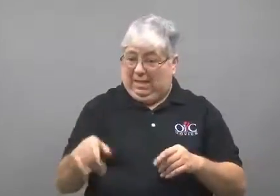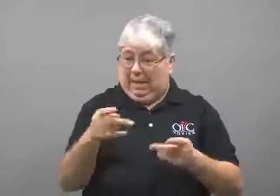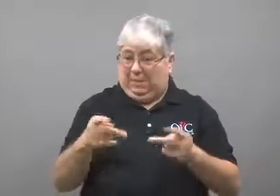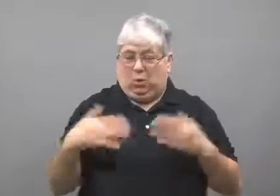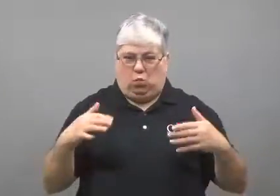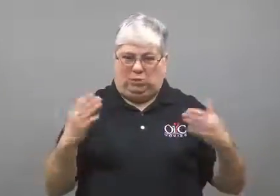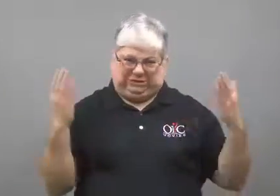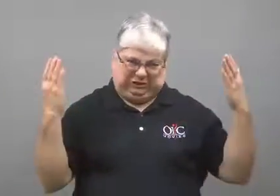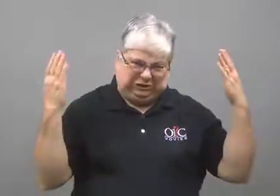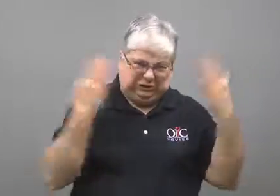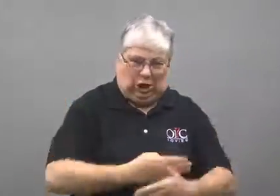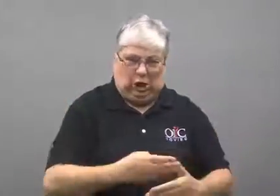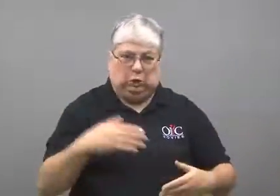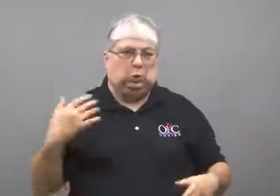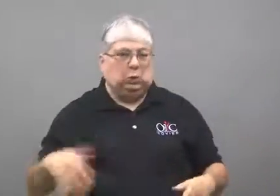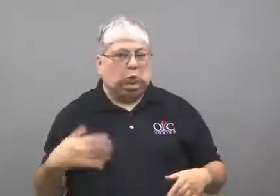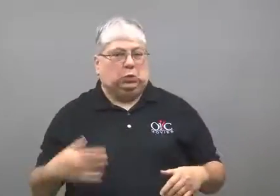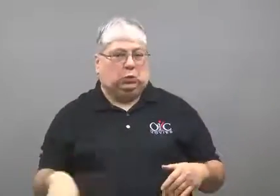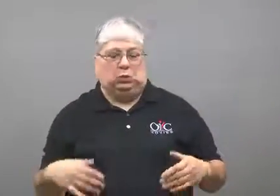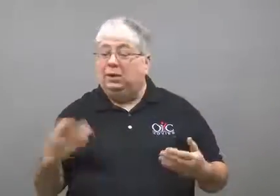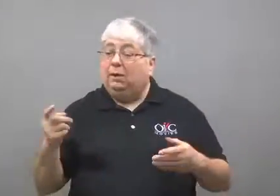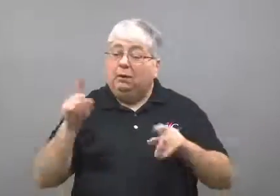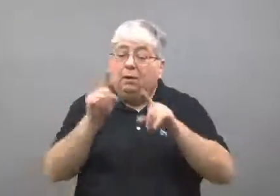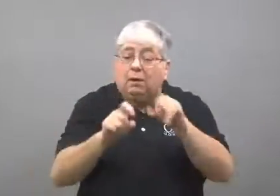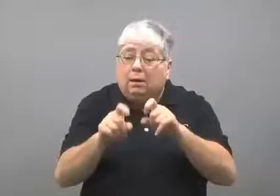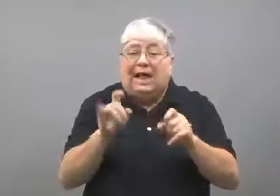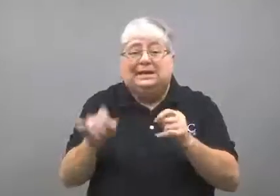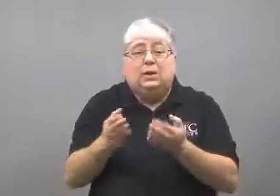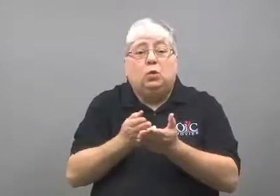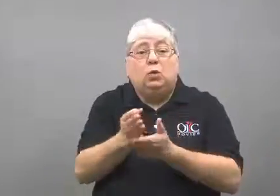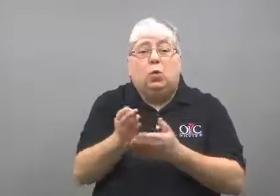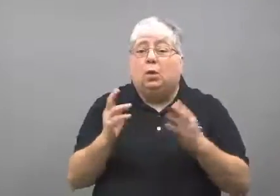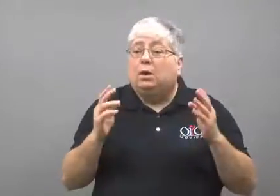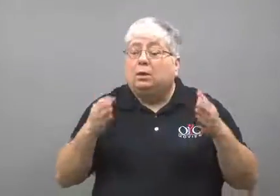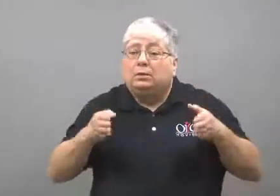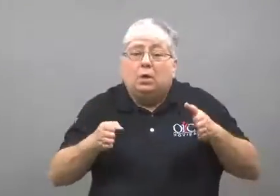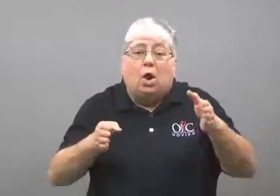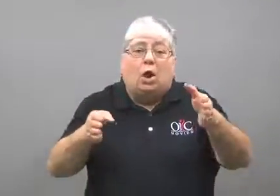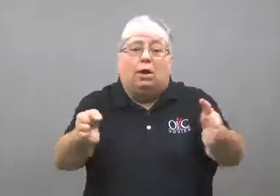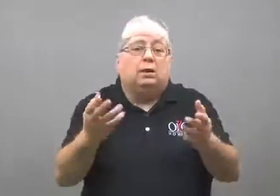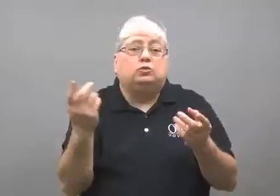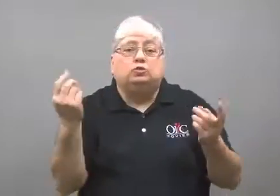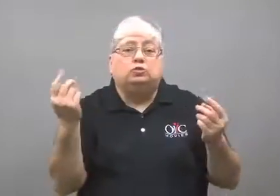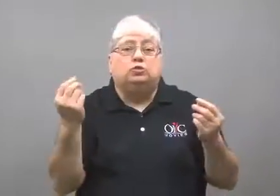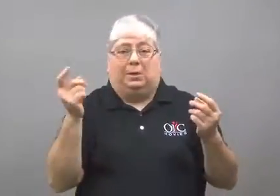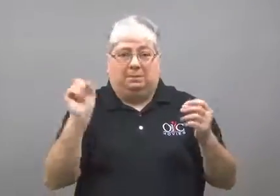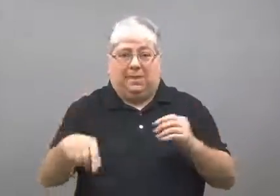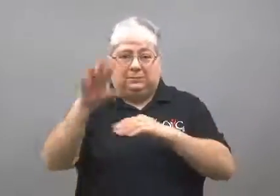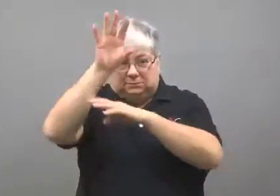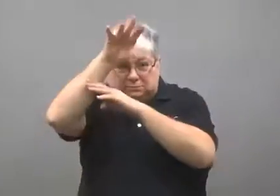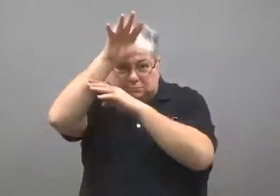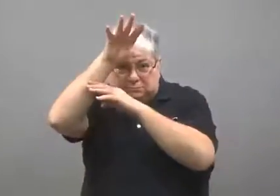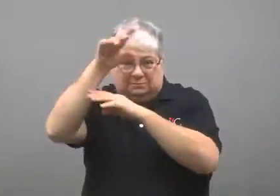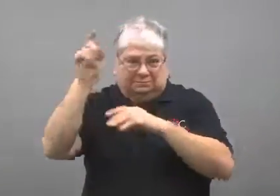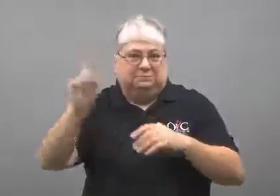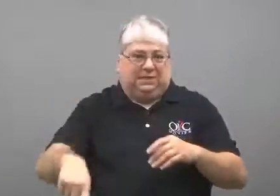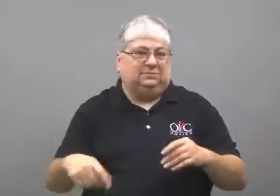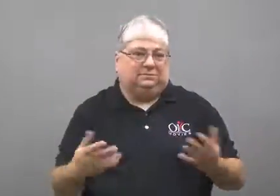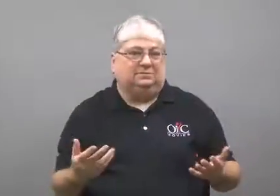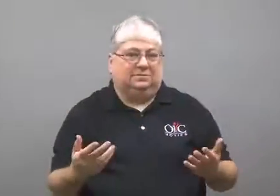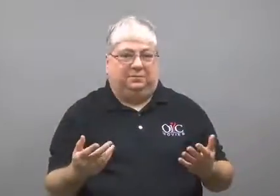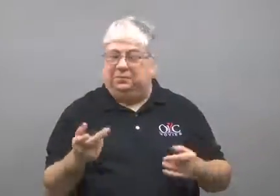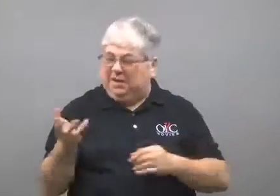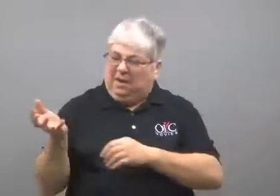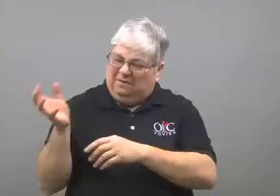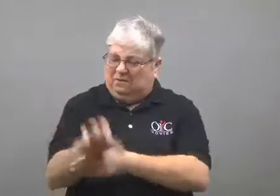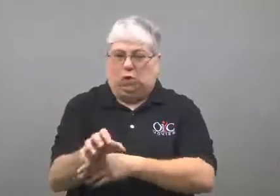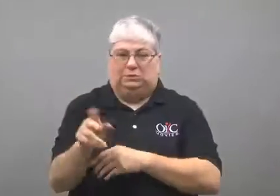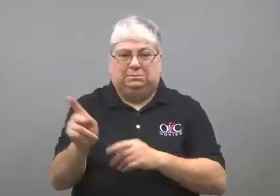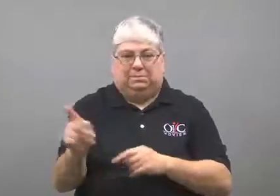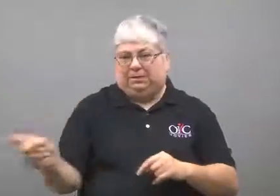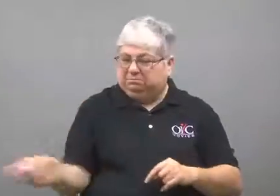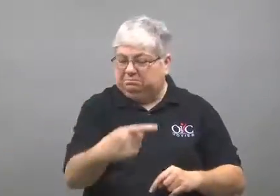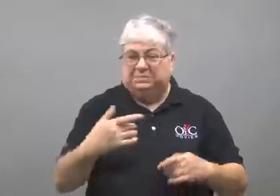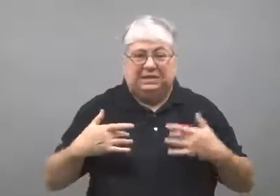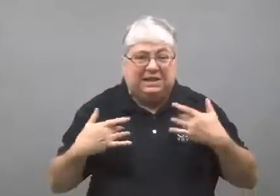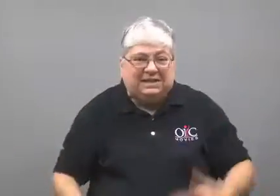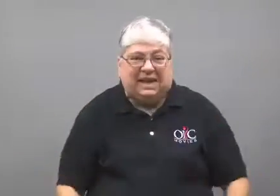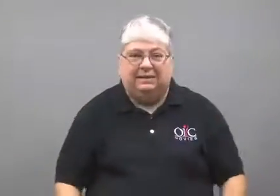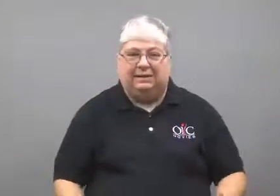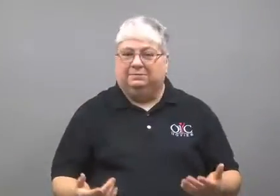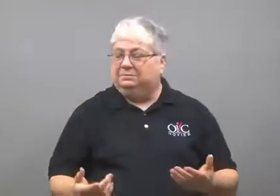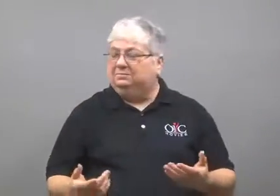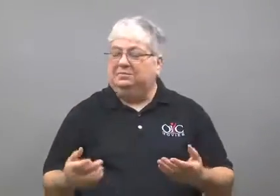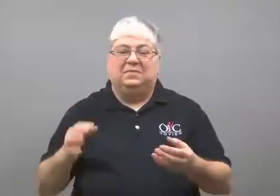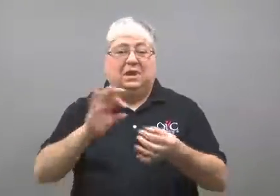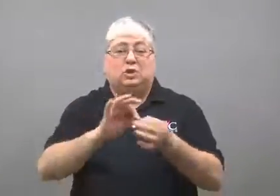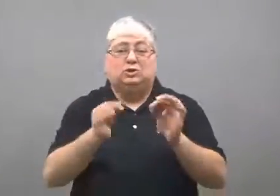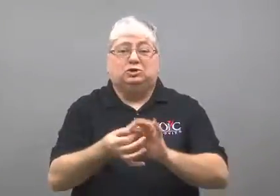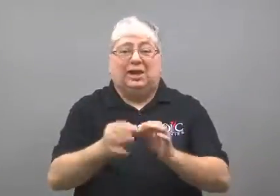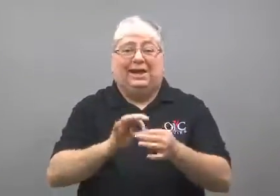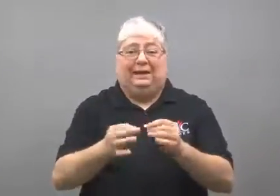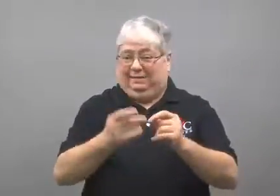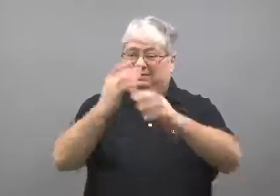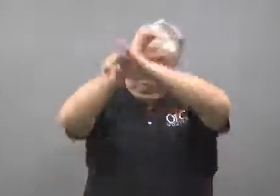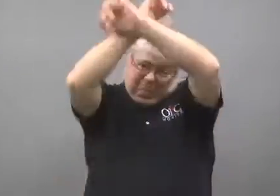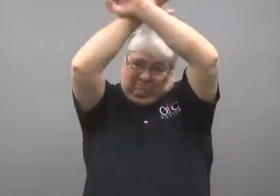It was so dark, interrogators used headlamps to navigate passageways.